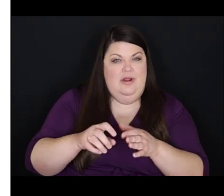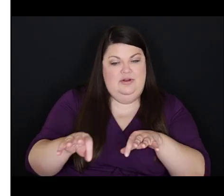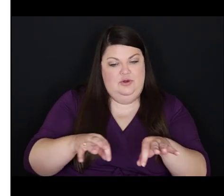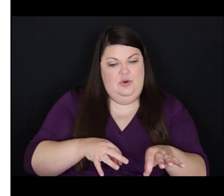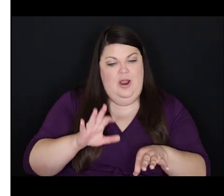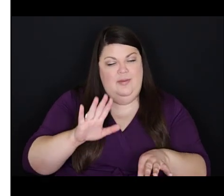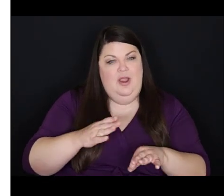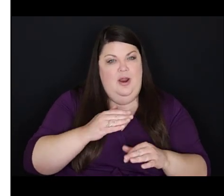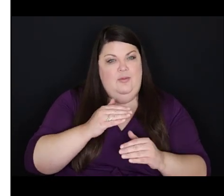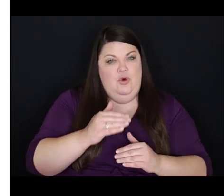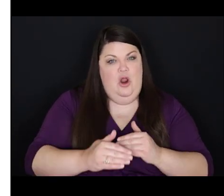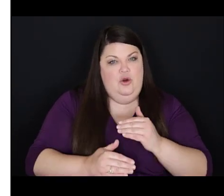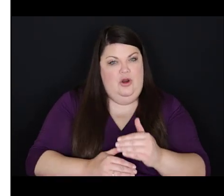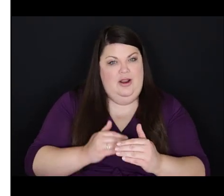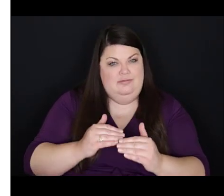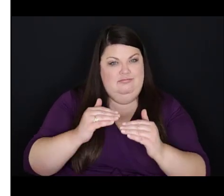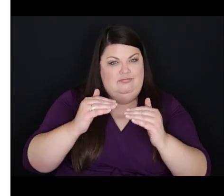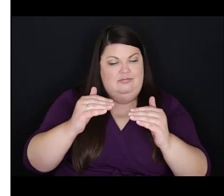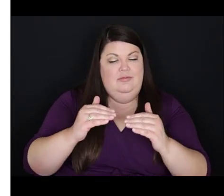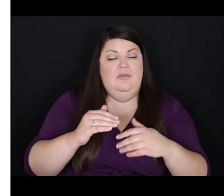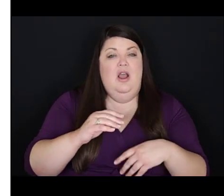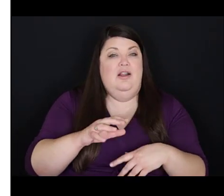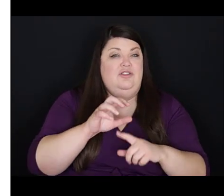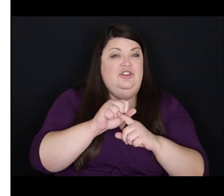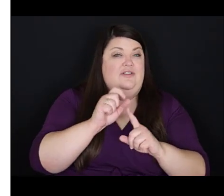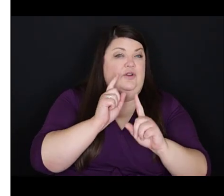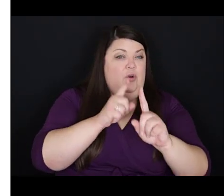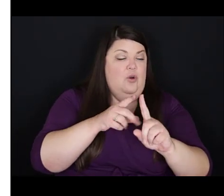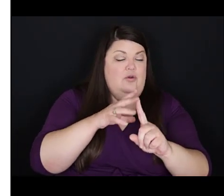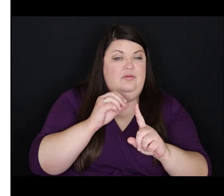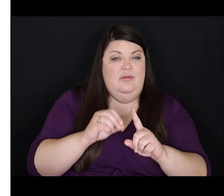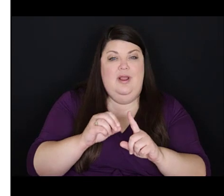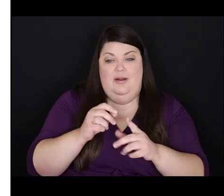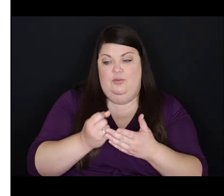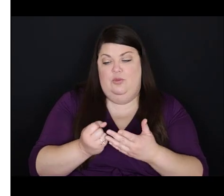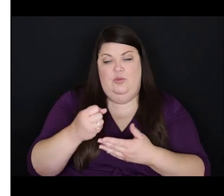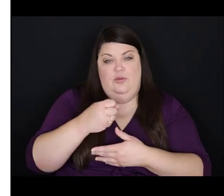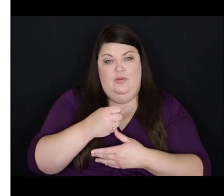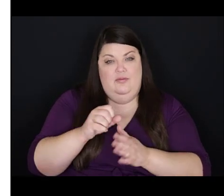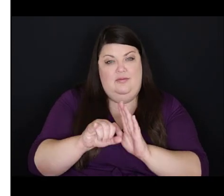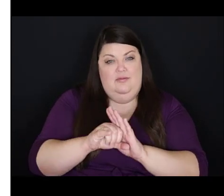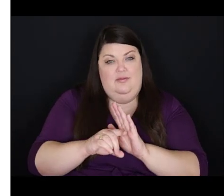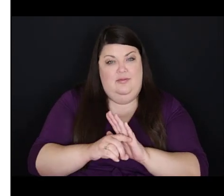Achieving goals and priorities identified in the most recently completed program year;